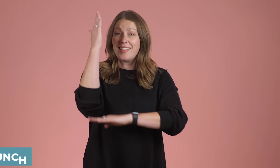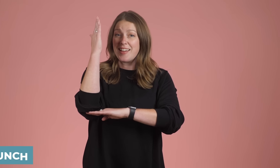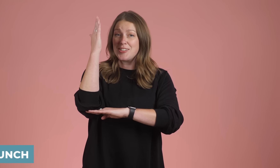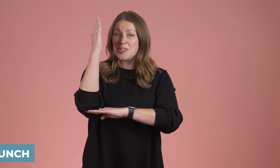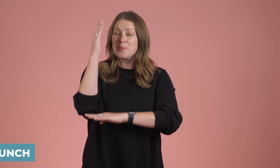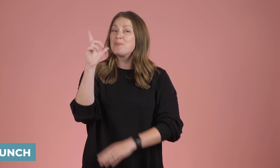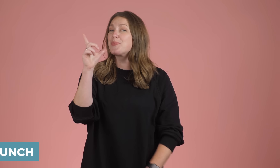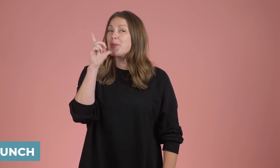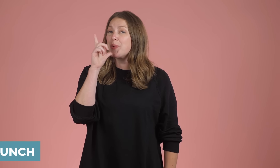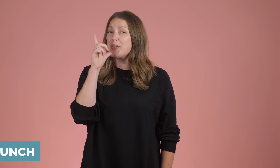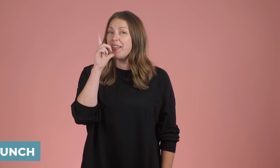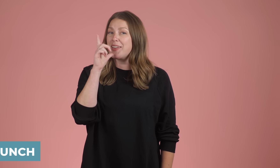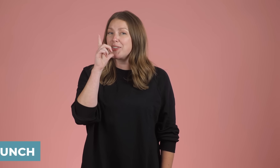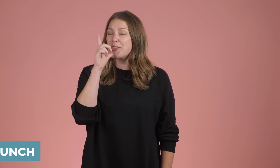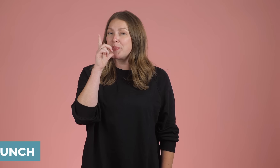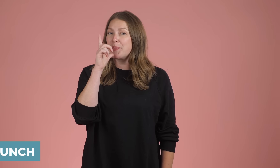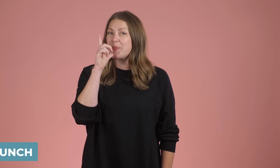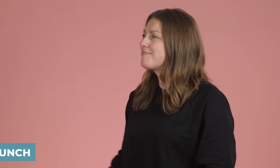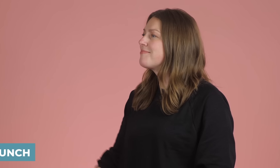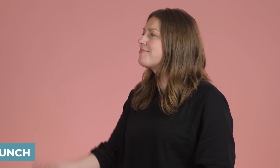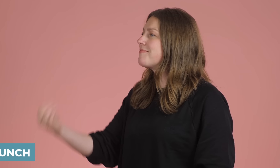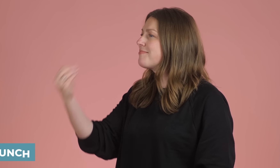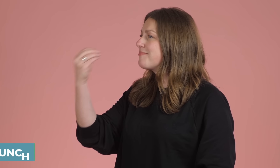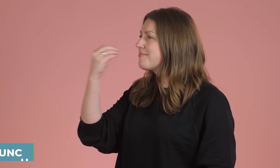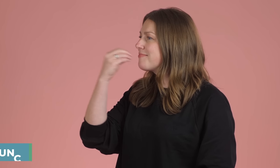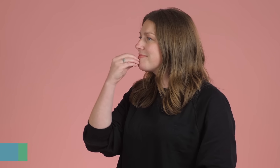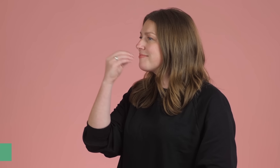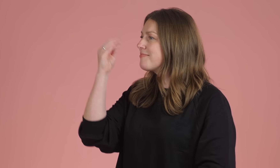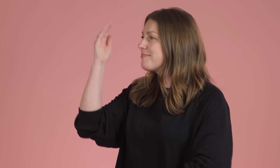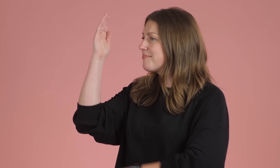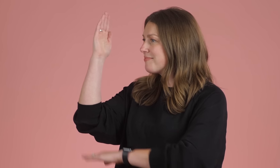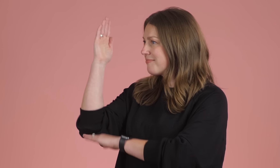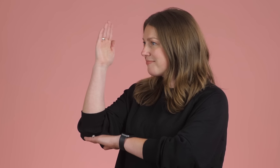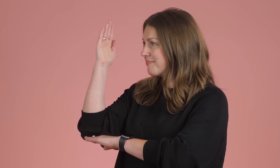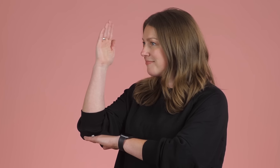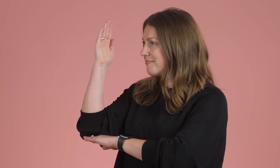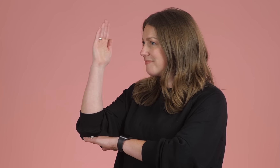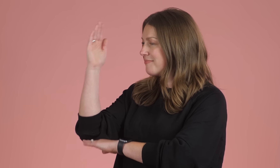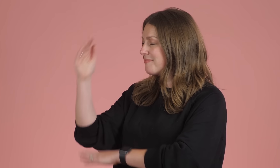Lunch or lunch? It's eating at noon.